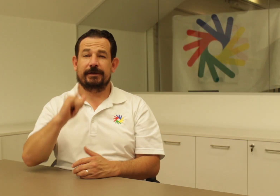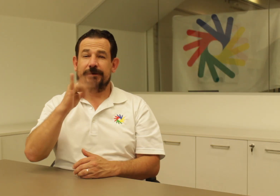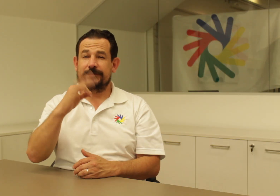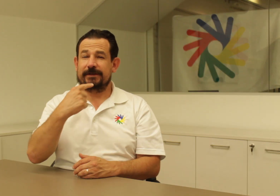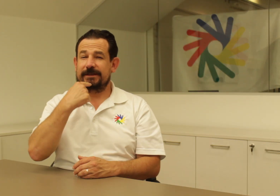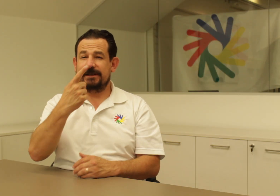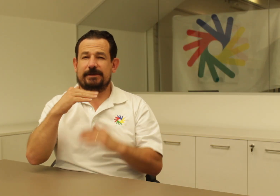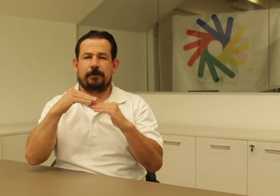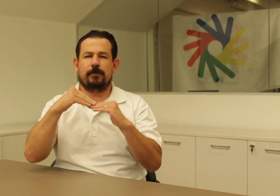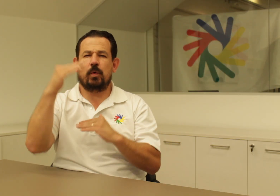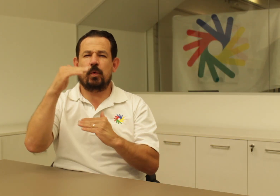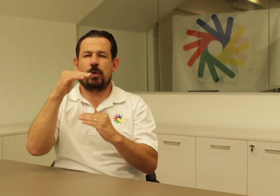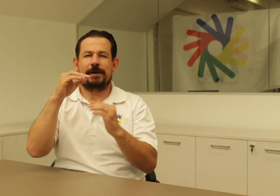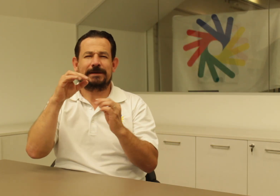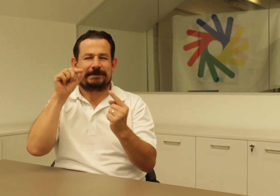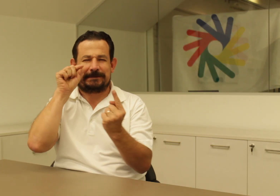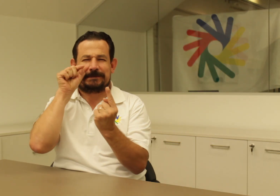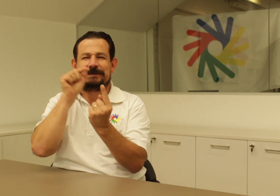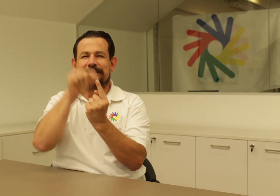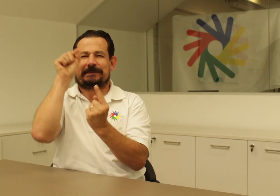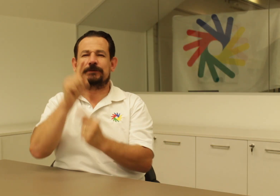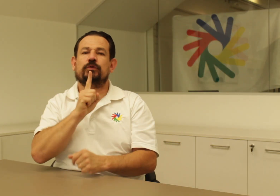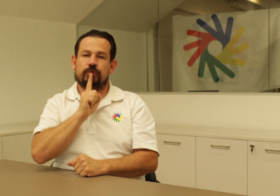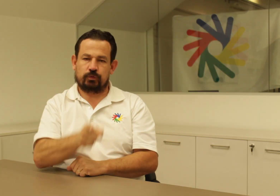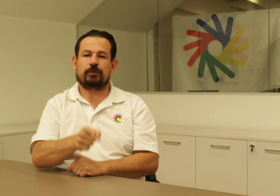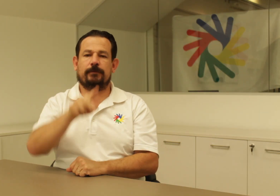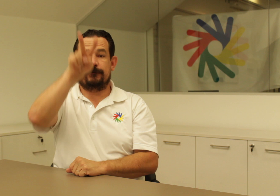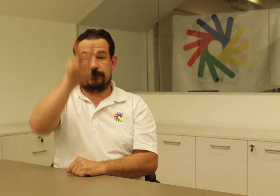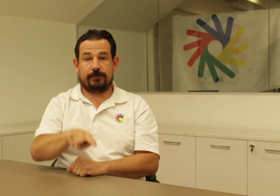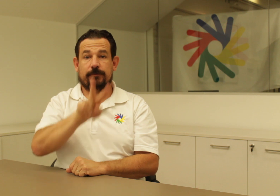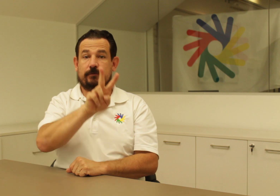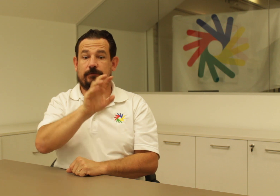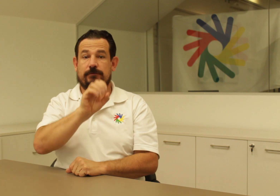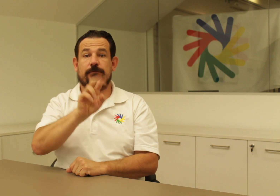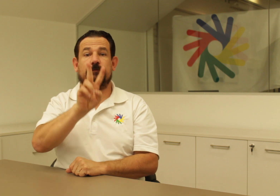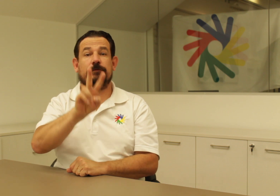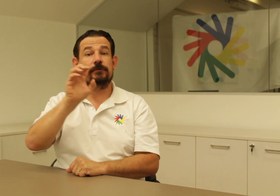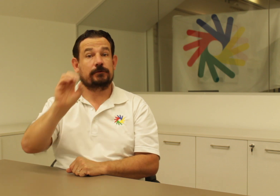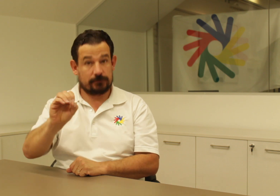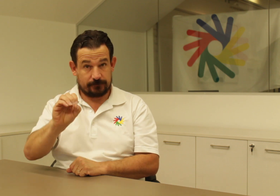If I tell you more specifics it is true that in February 2020,